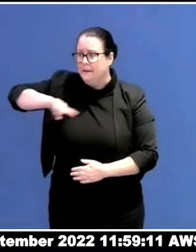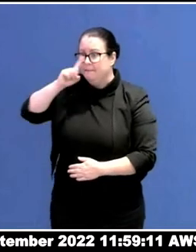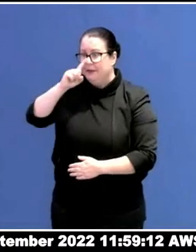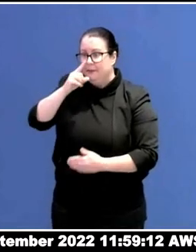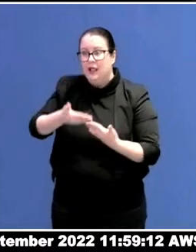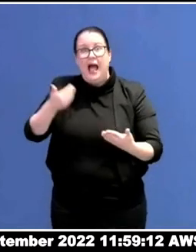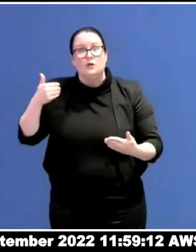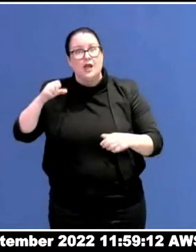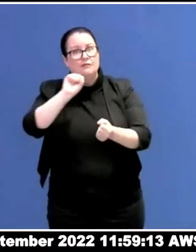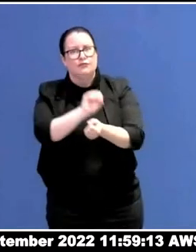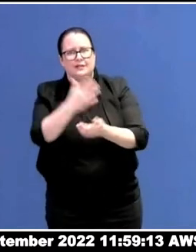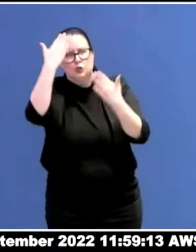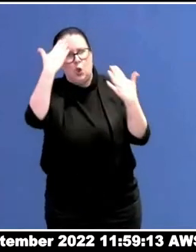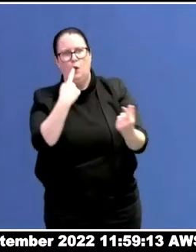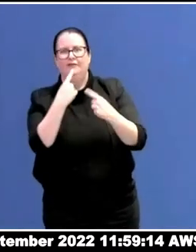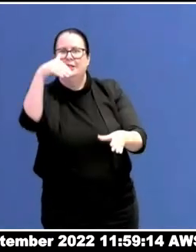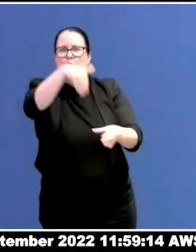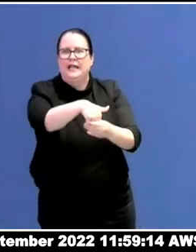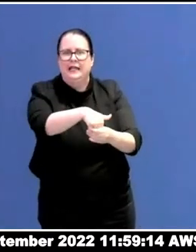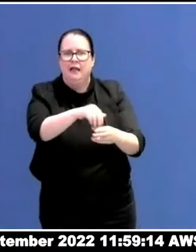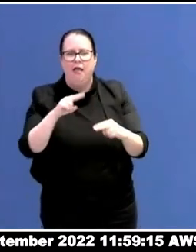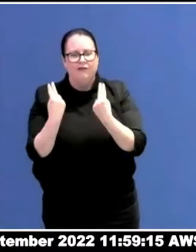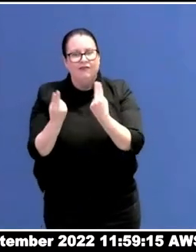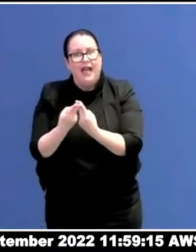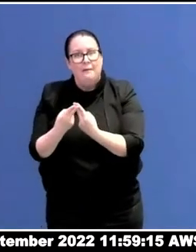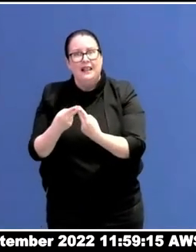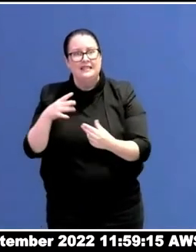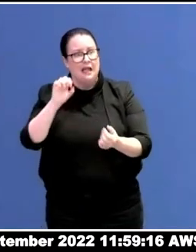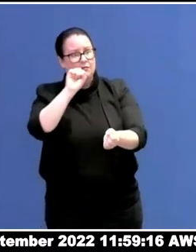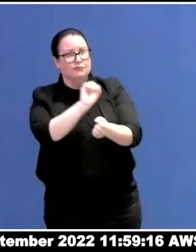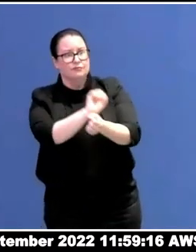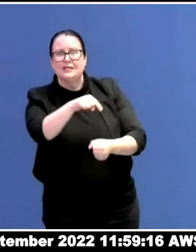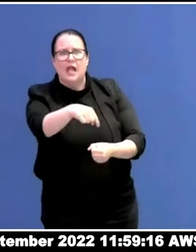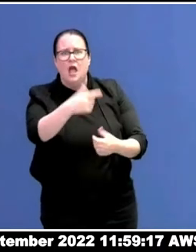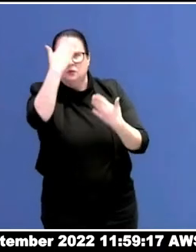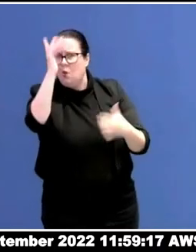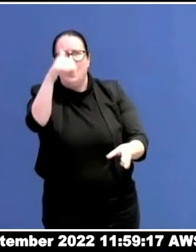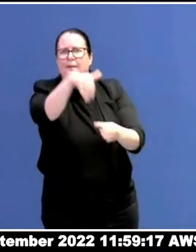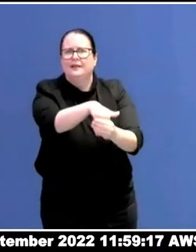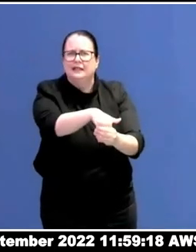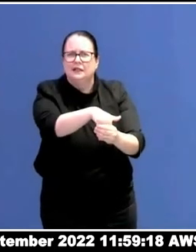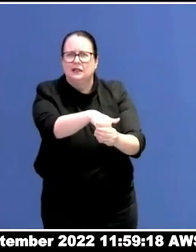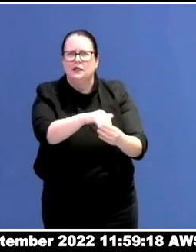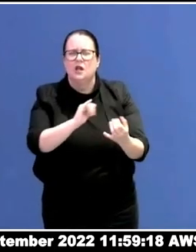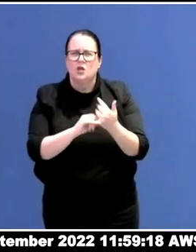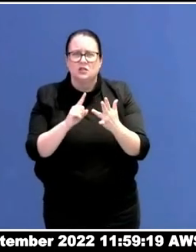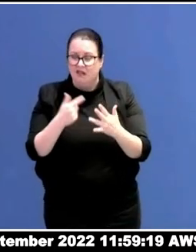families. So, I take fire and I take aim at the way that there are problems in this